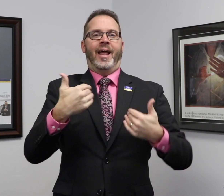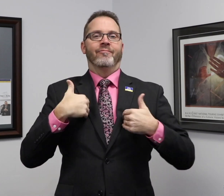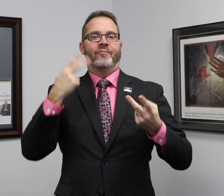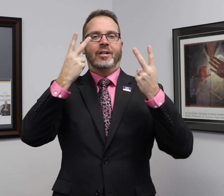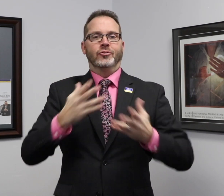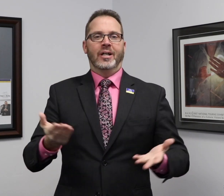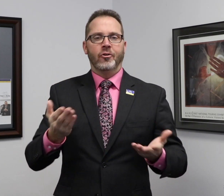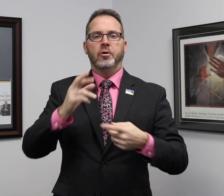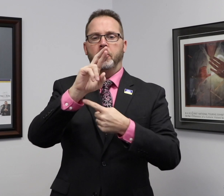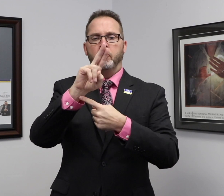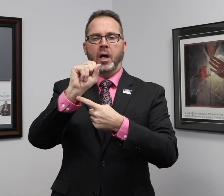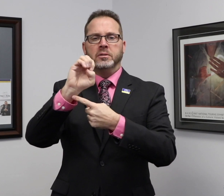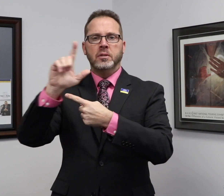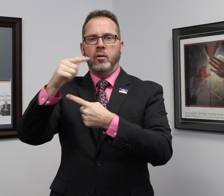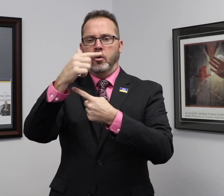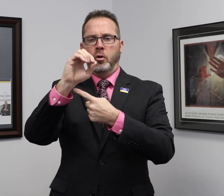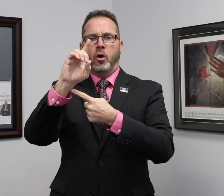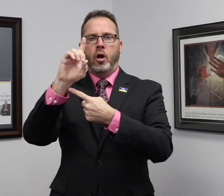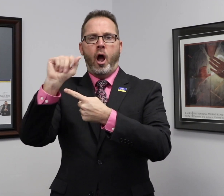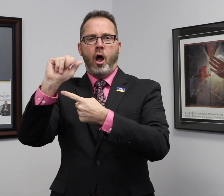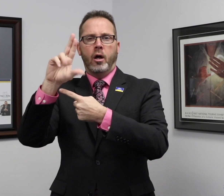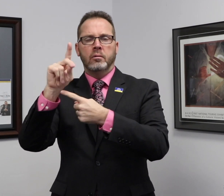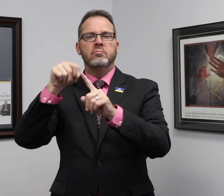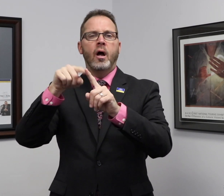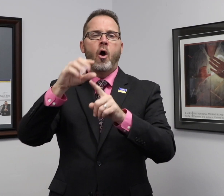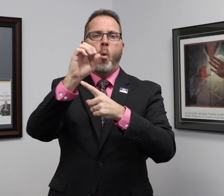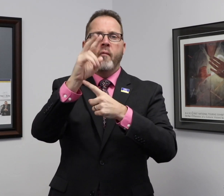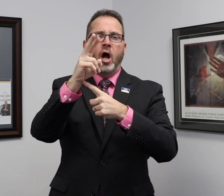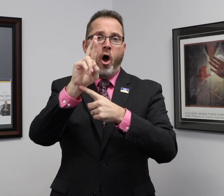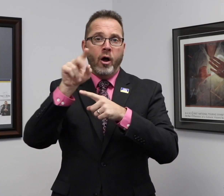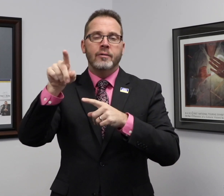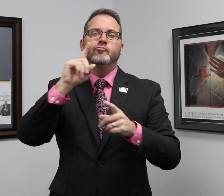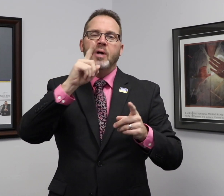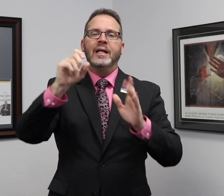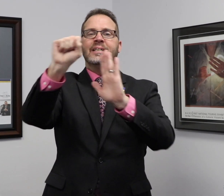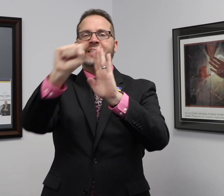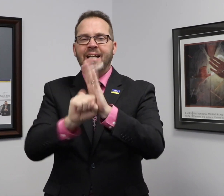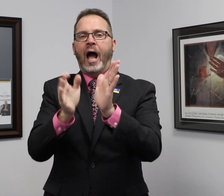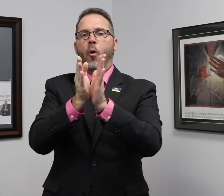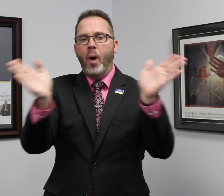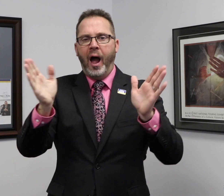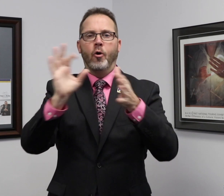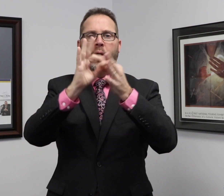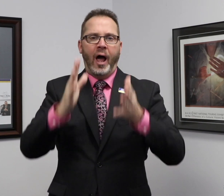opportunity for Russell Goddard to visit our campus as well. He works with OVR as the statewide coordinator for deaf,